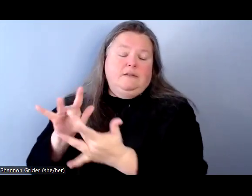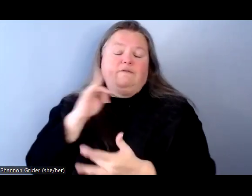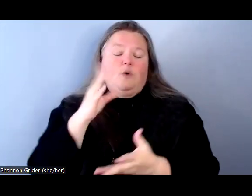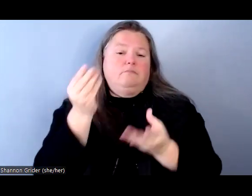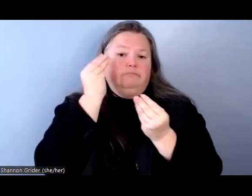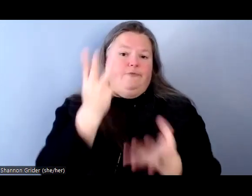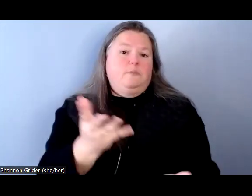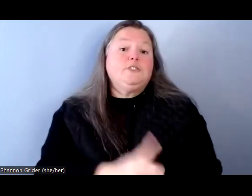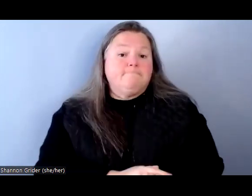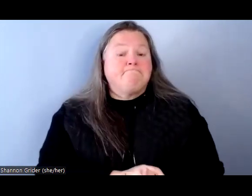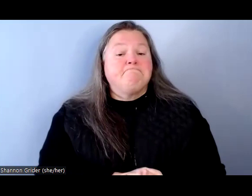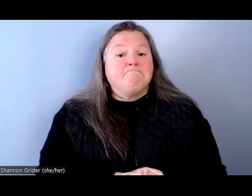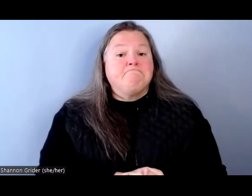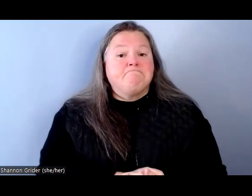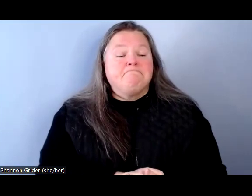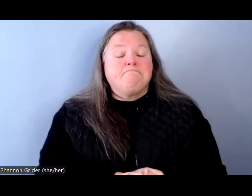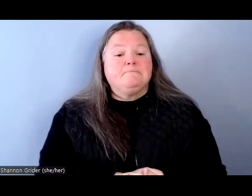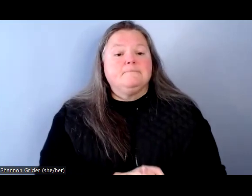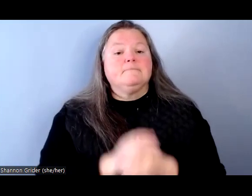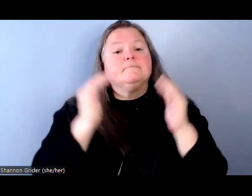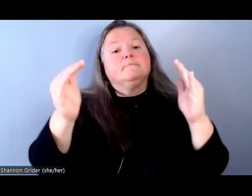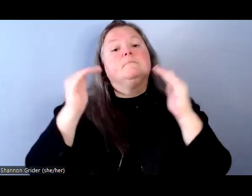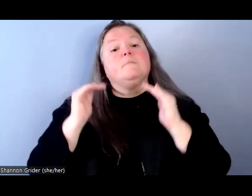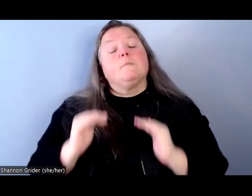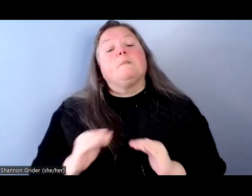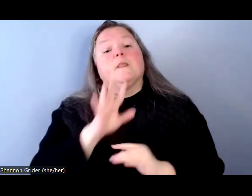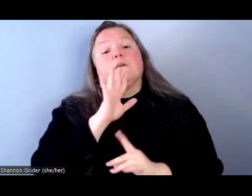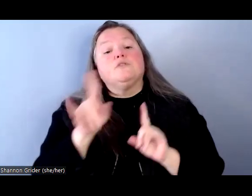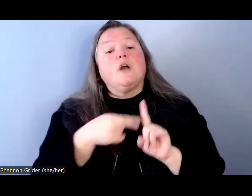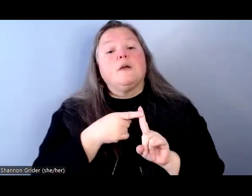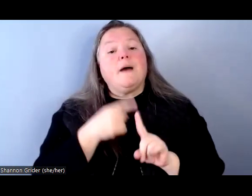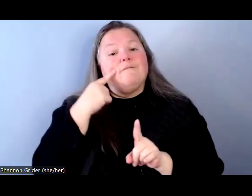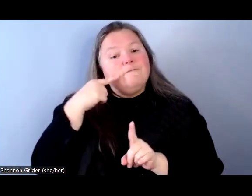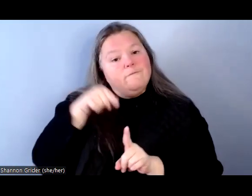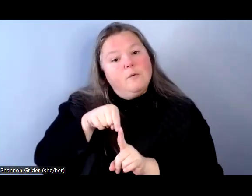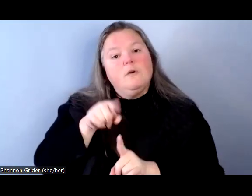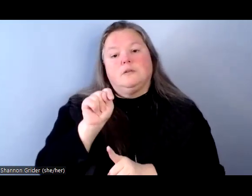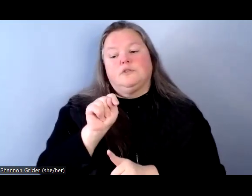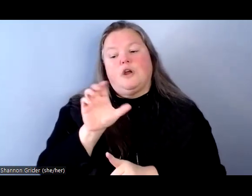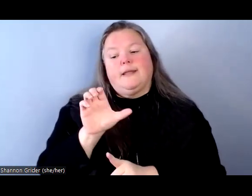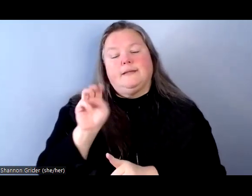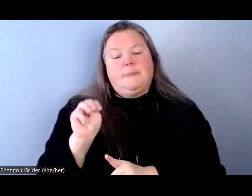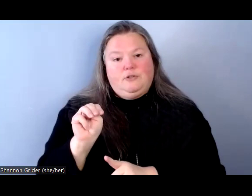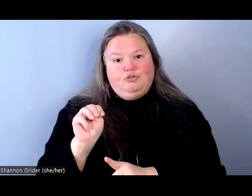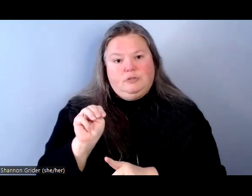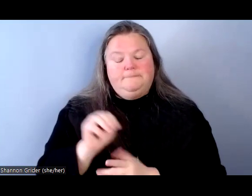those companies to get any information needed. The next thing I want to talk to you about is just for TCM.